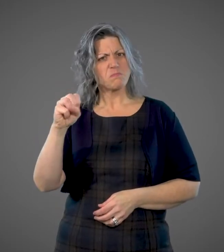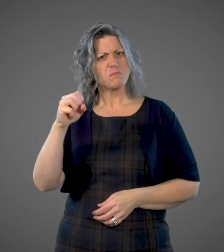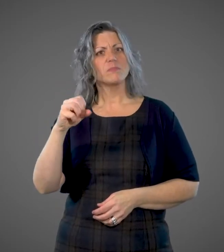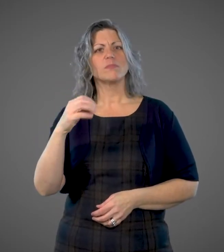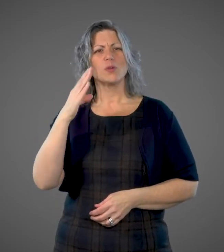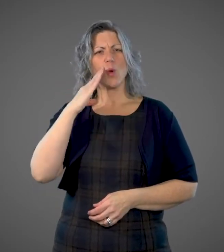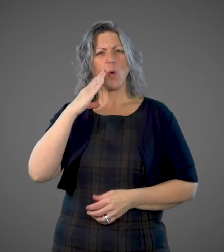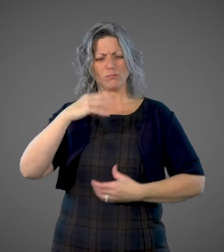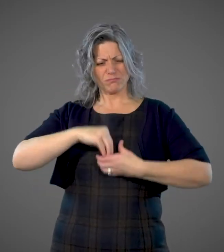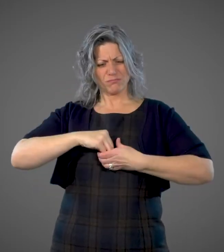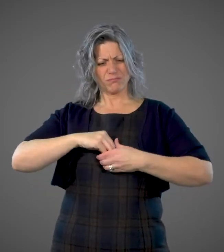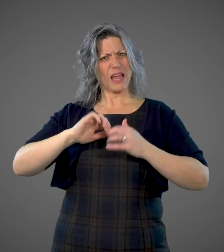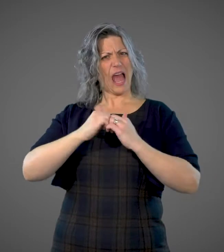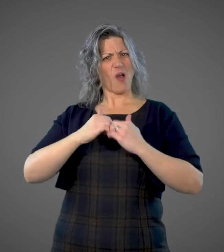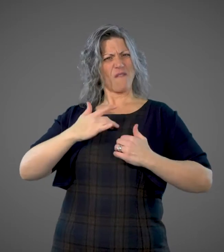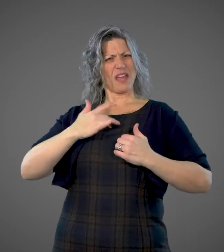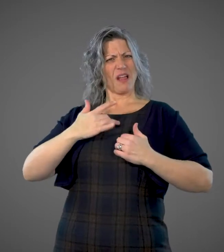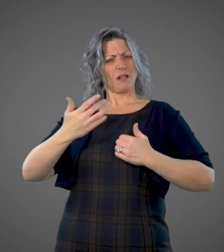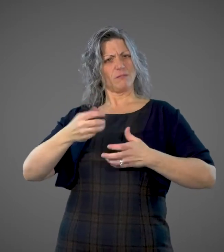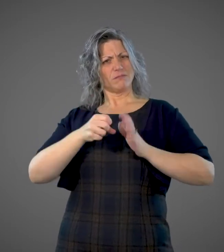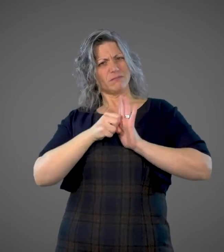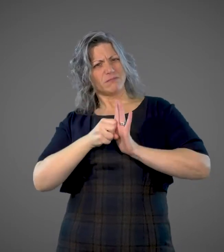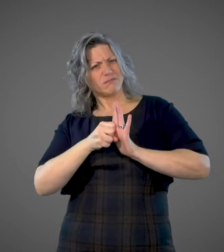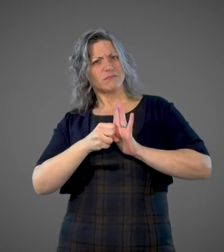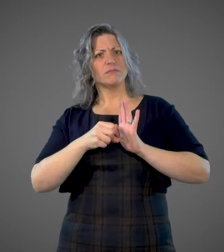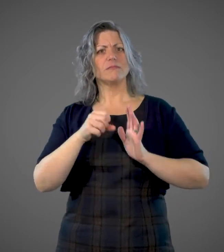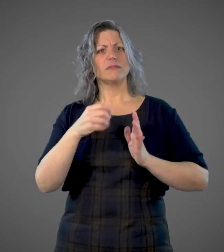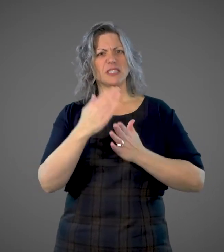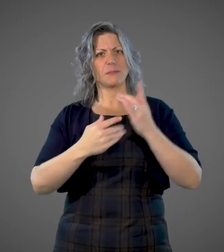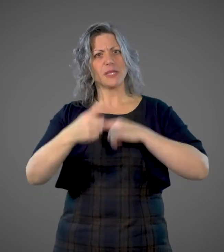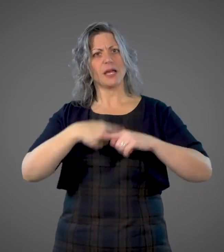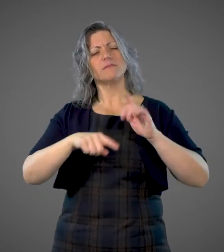Symptoms means the different feelings you have when you are sick.